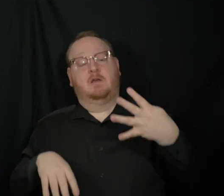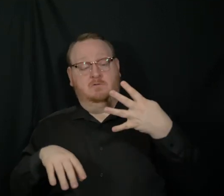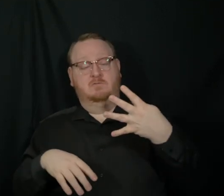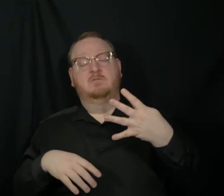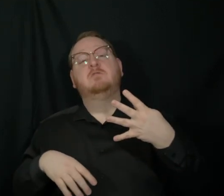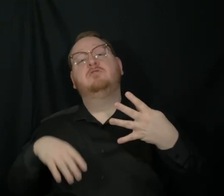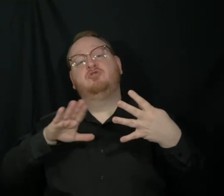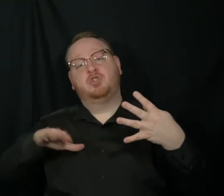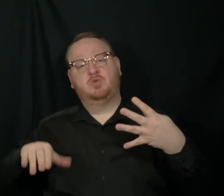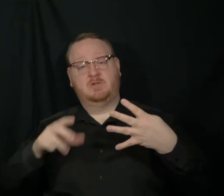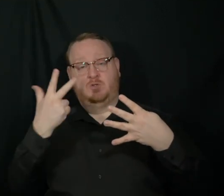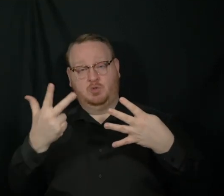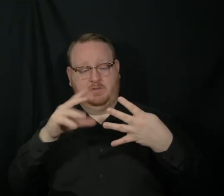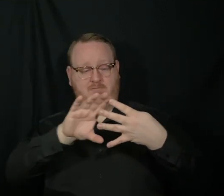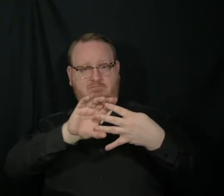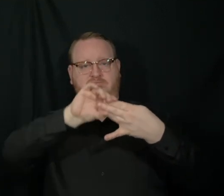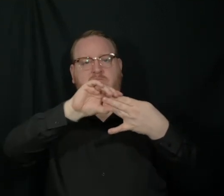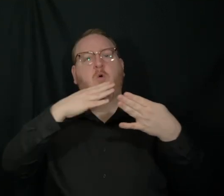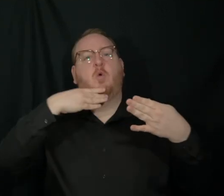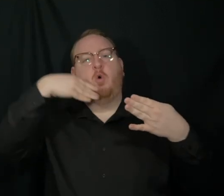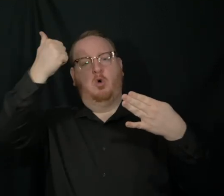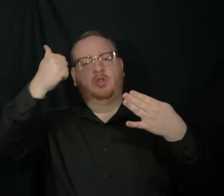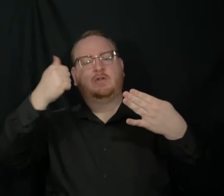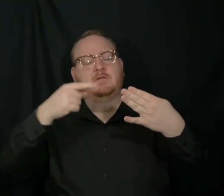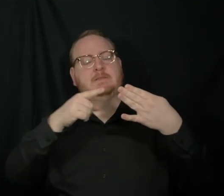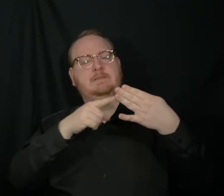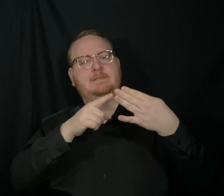a part of the youngest of those three, he's 19. And then I have